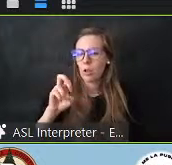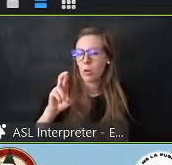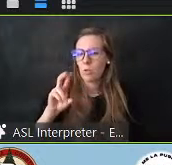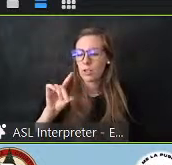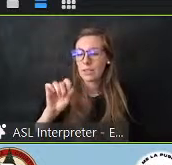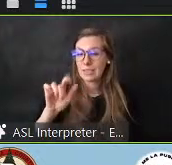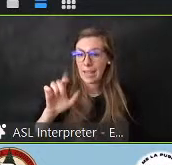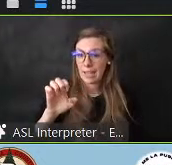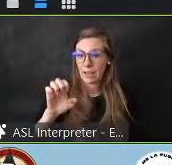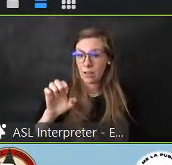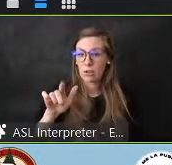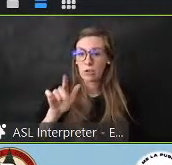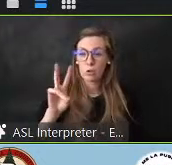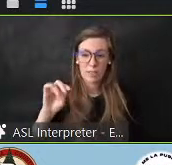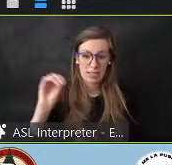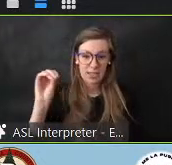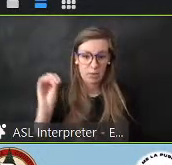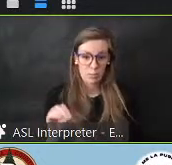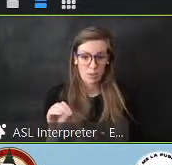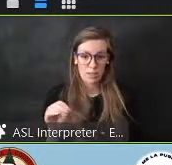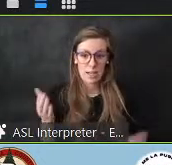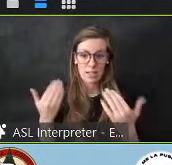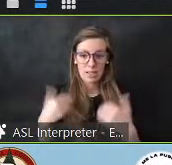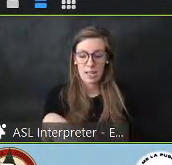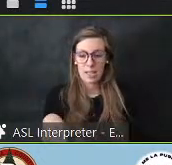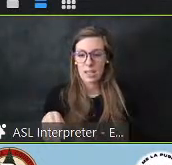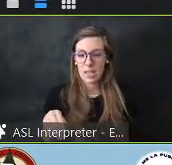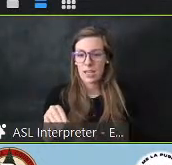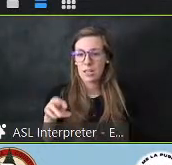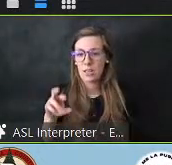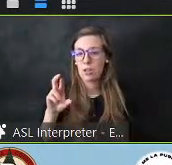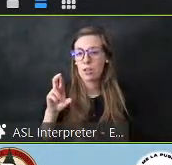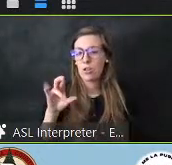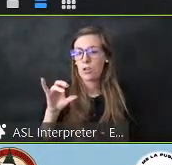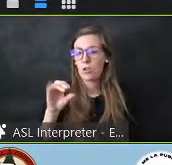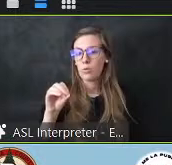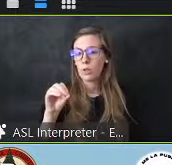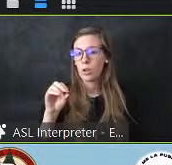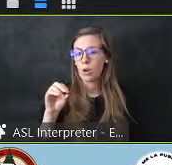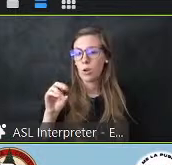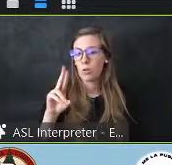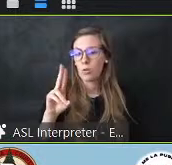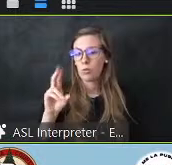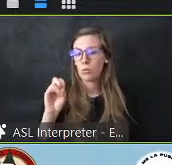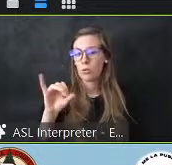and the Russian River has increased.